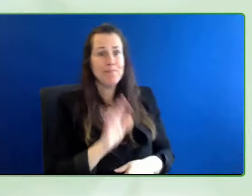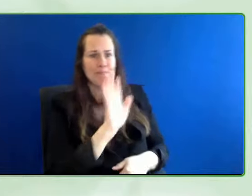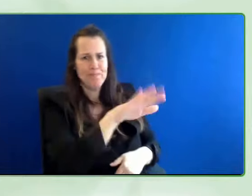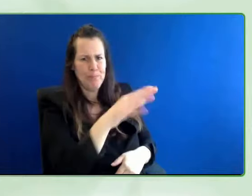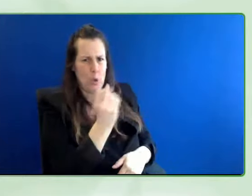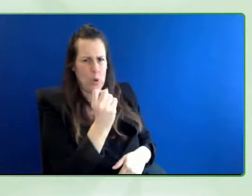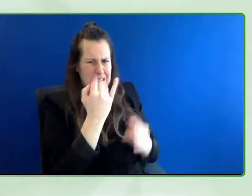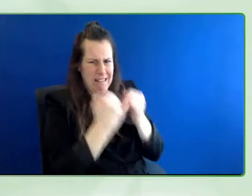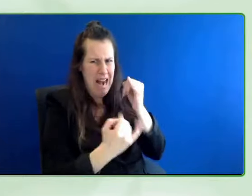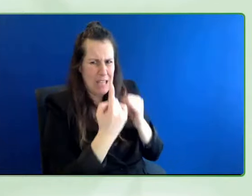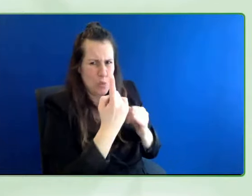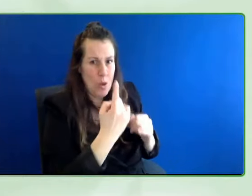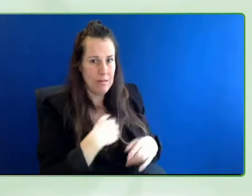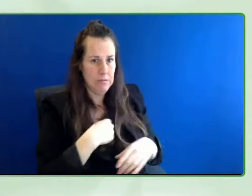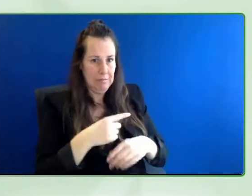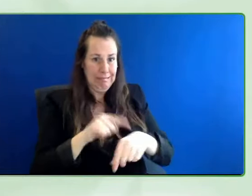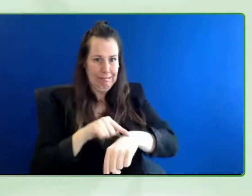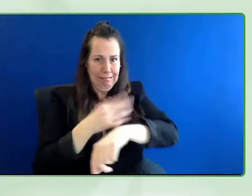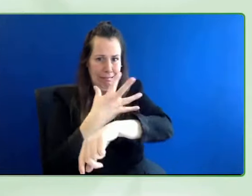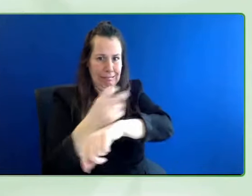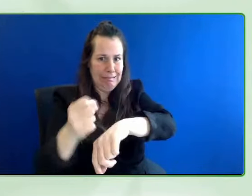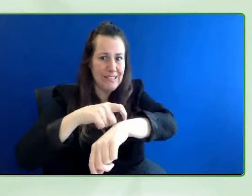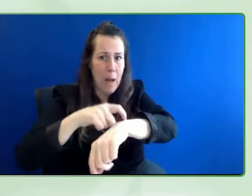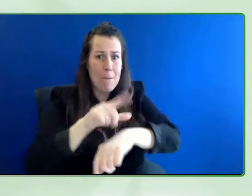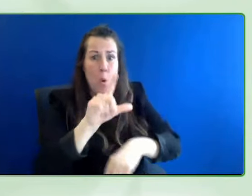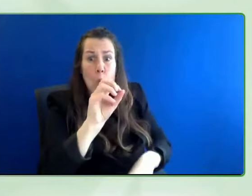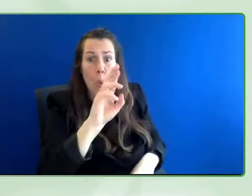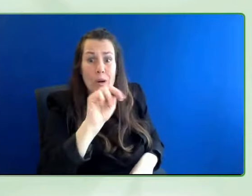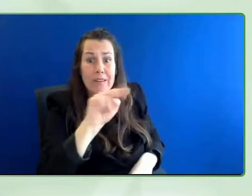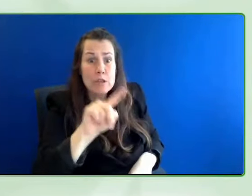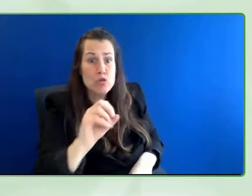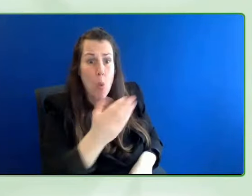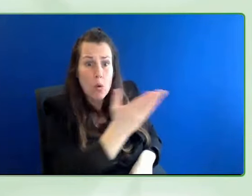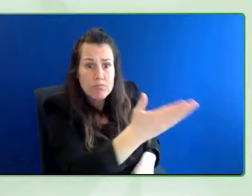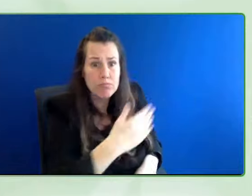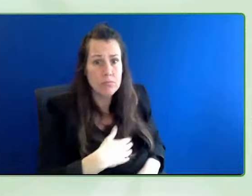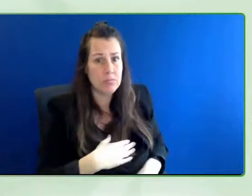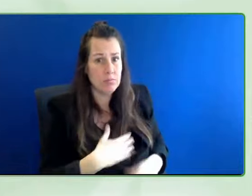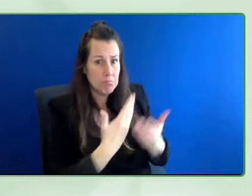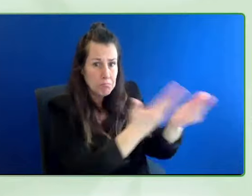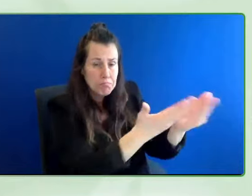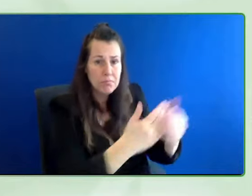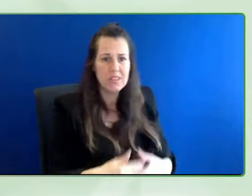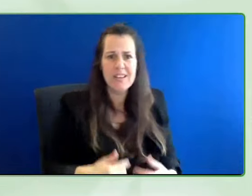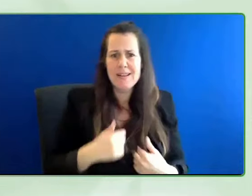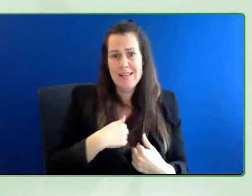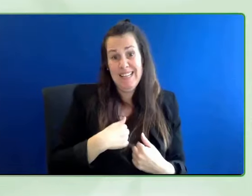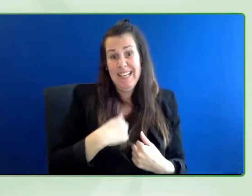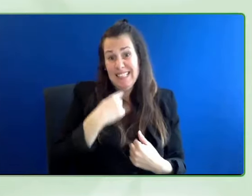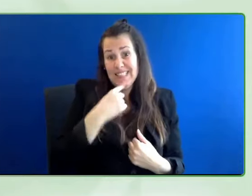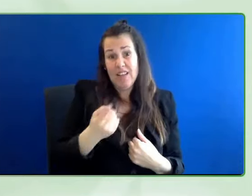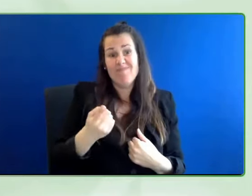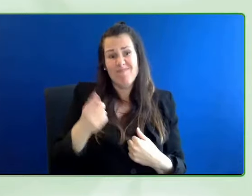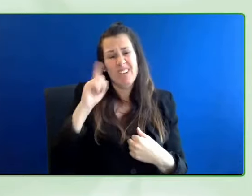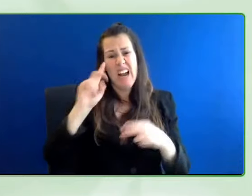to connect together to create national organisations in order to share practices and approaches